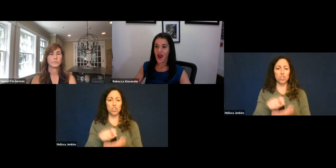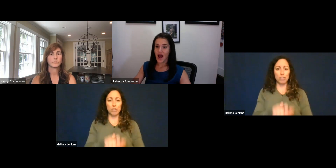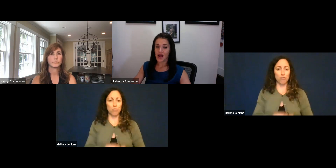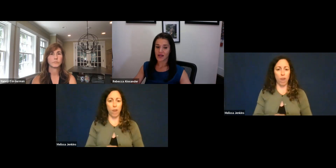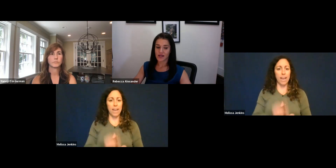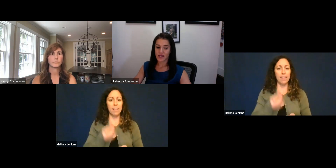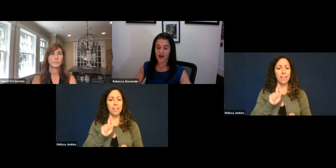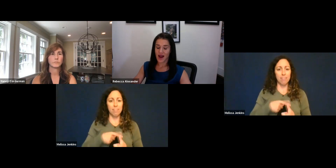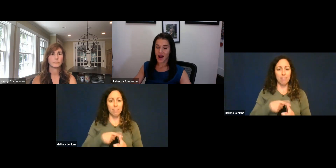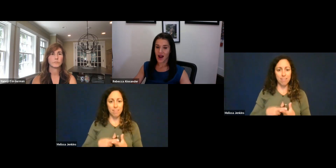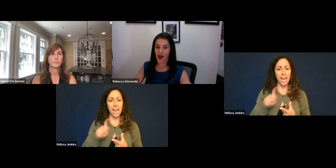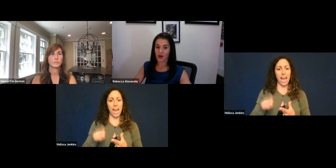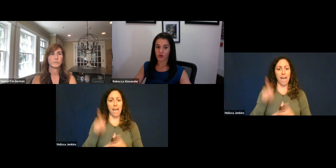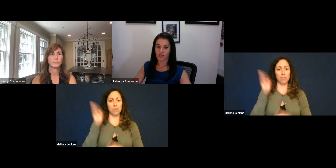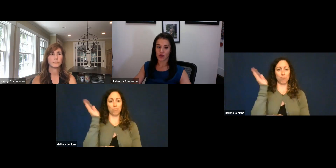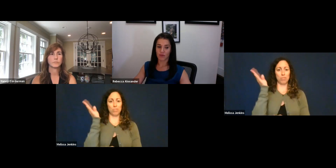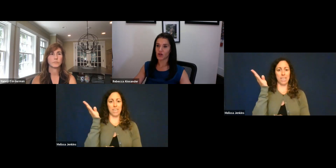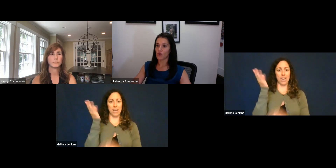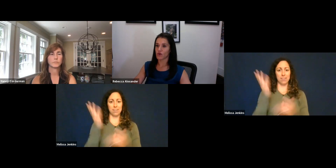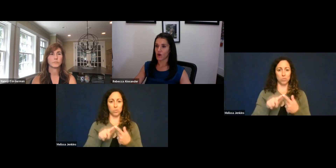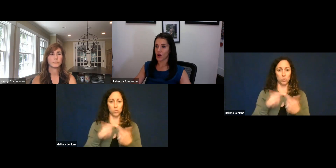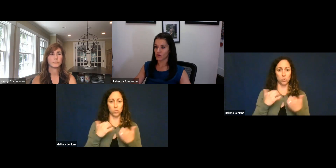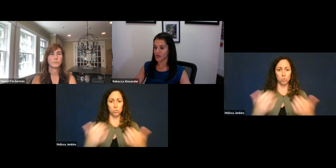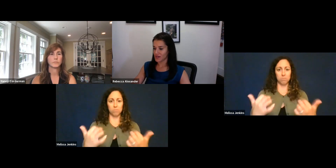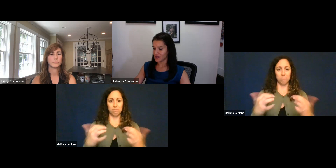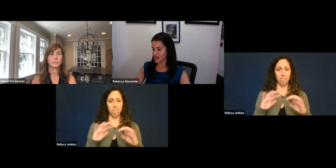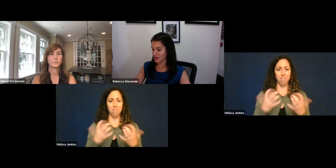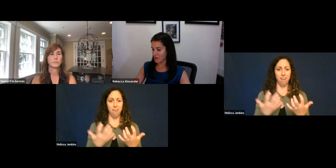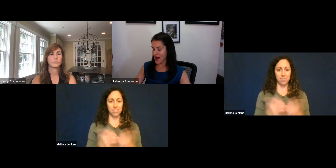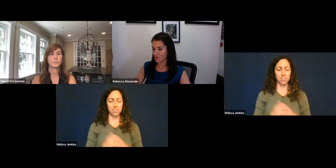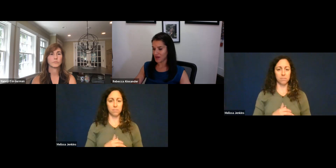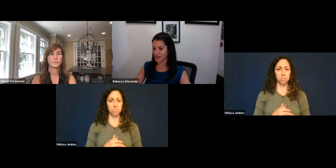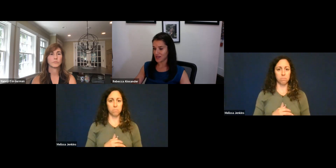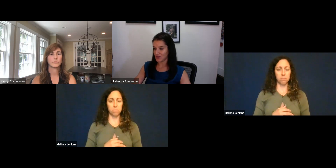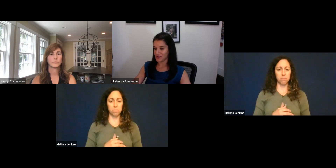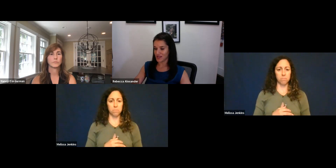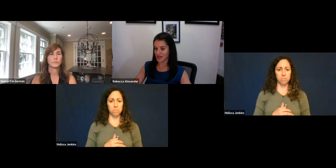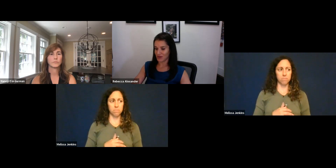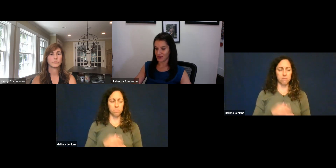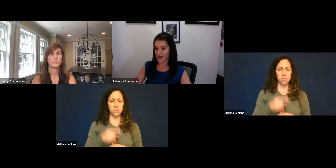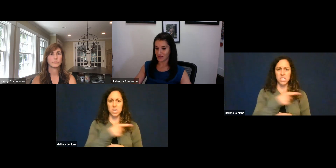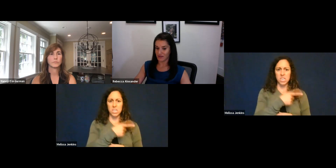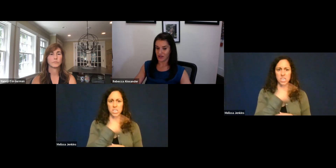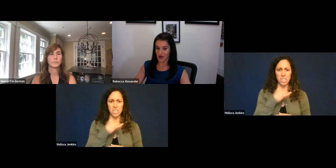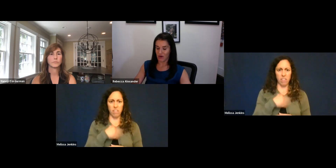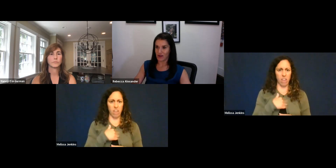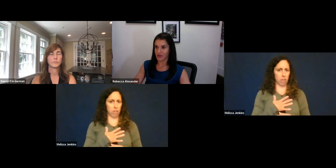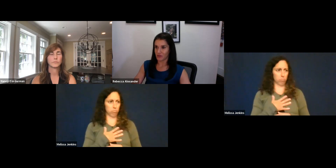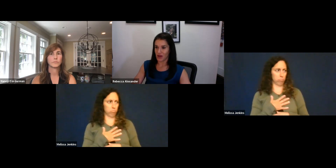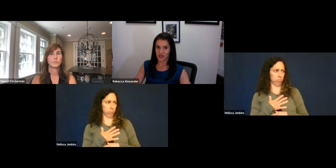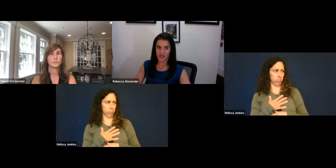And I was a bit overwhelmed and taken aback because I was thinking, well, I don't even know how I feel about this.